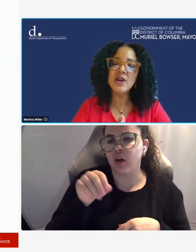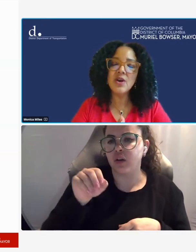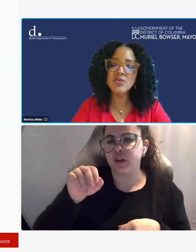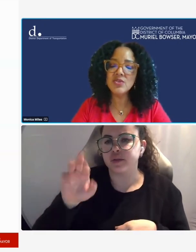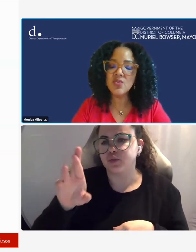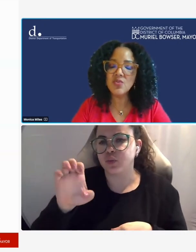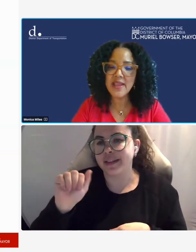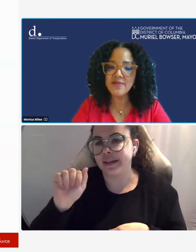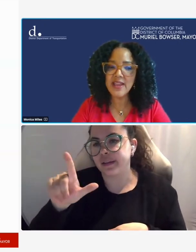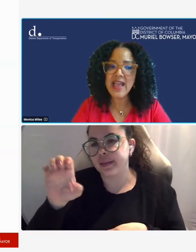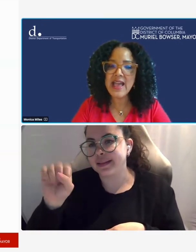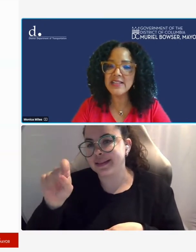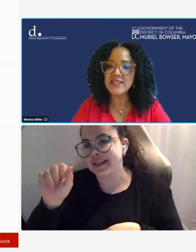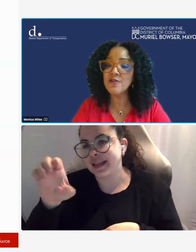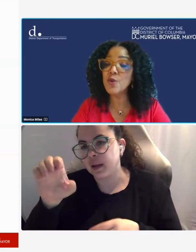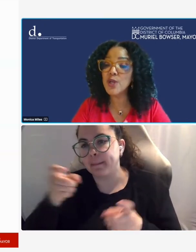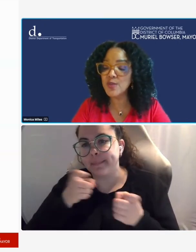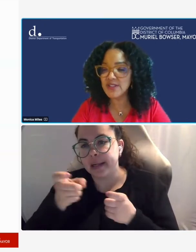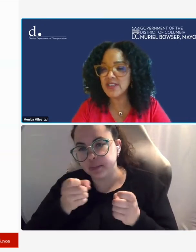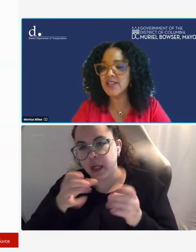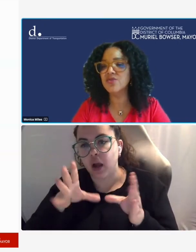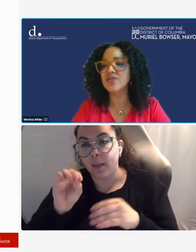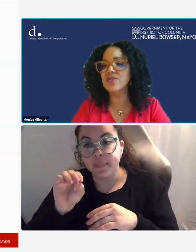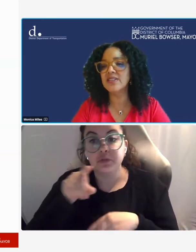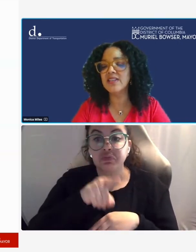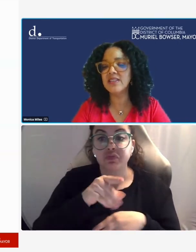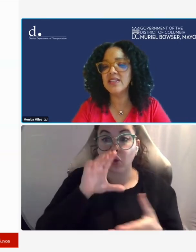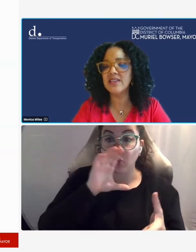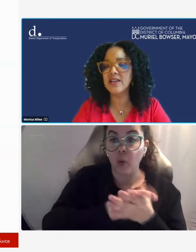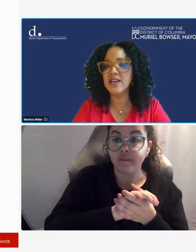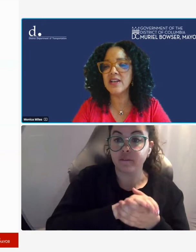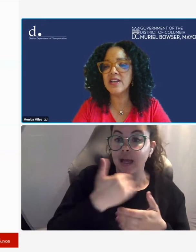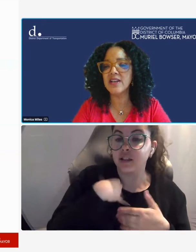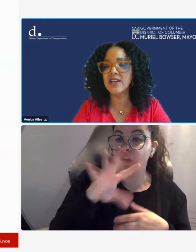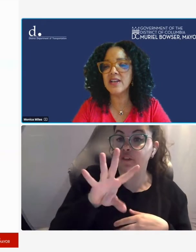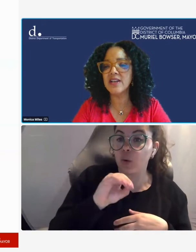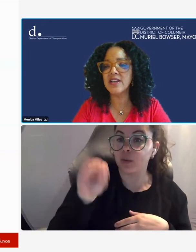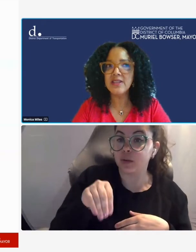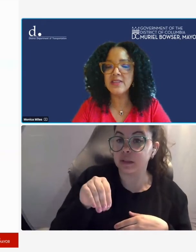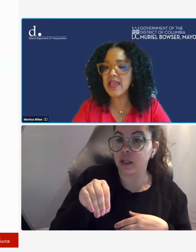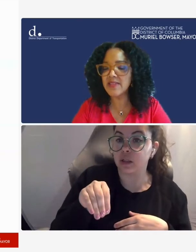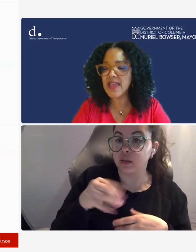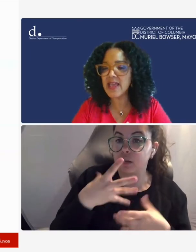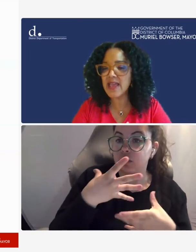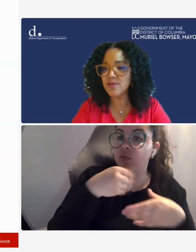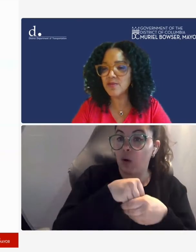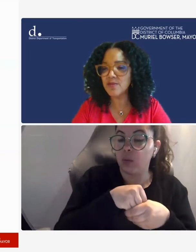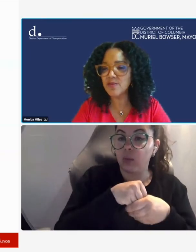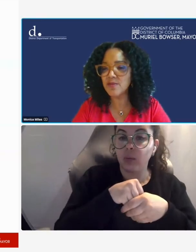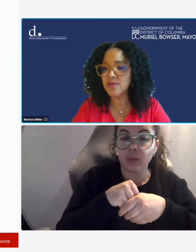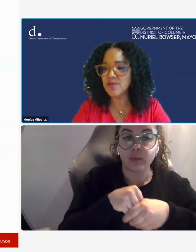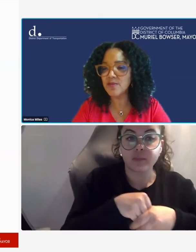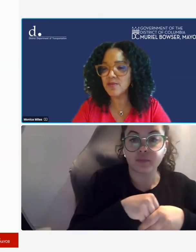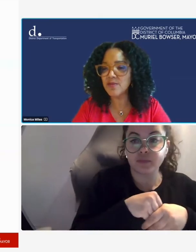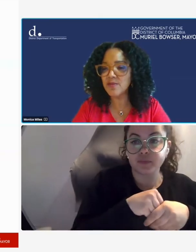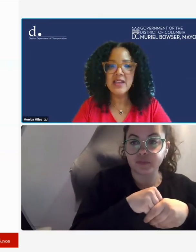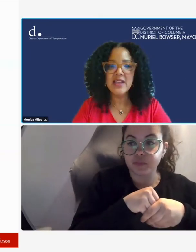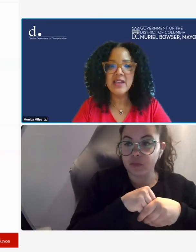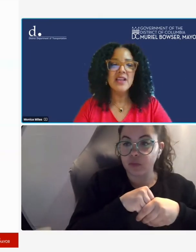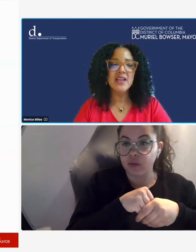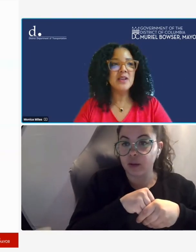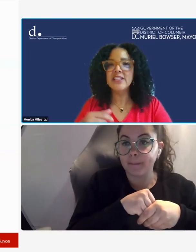owner's wife has a 40 interest in the um in that in that real estate management company let's say